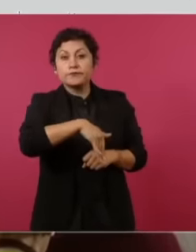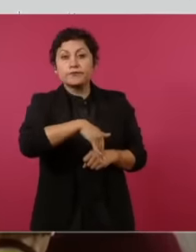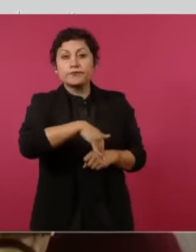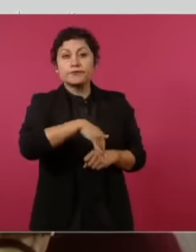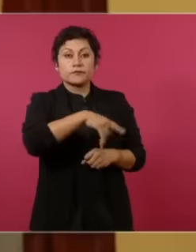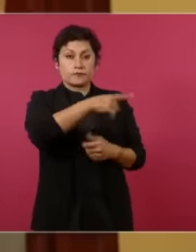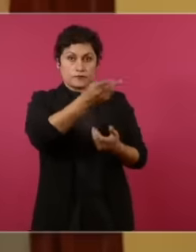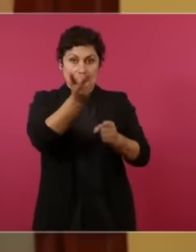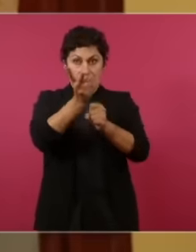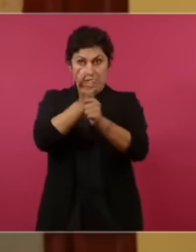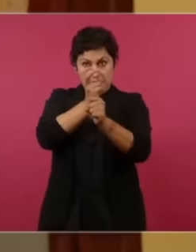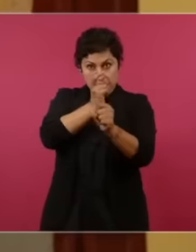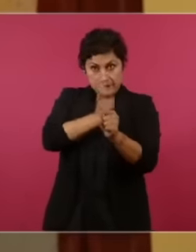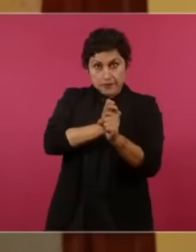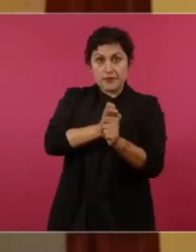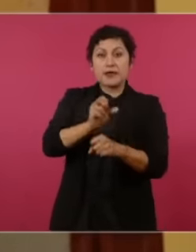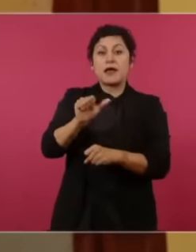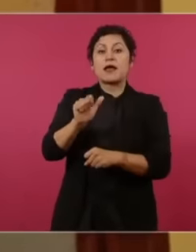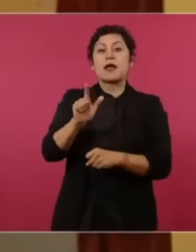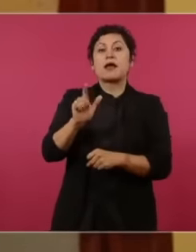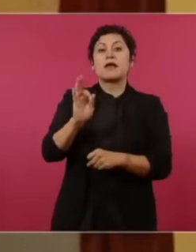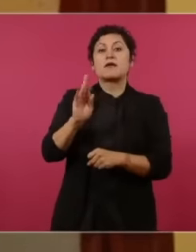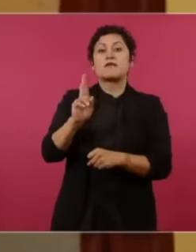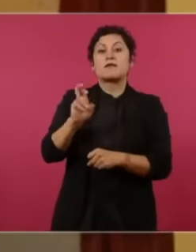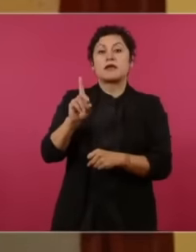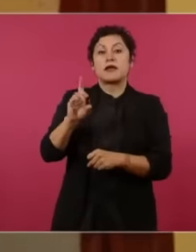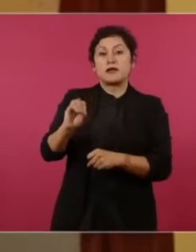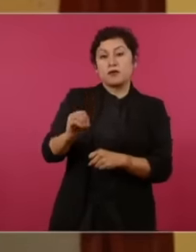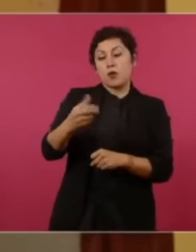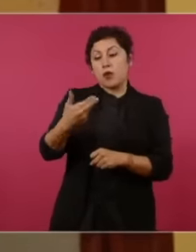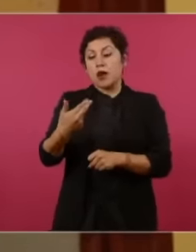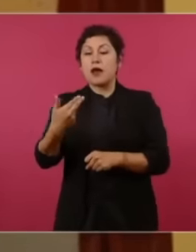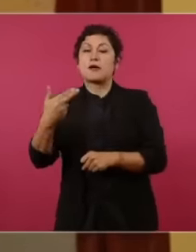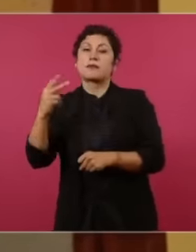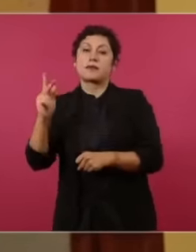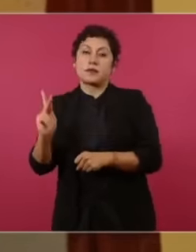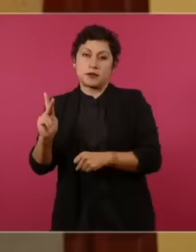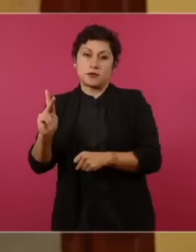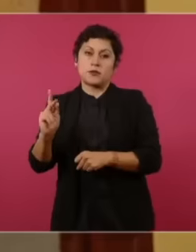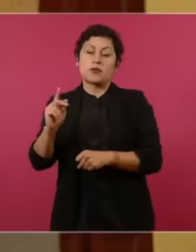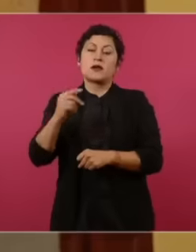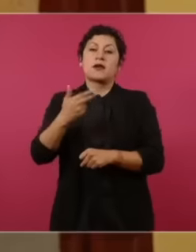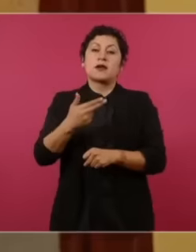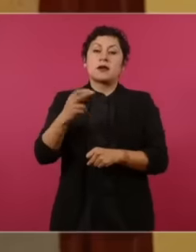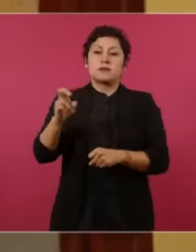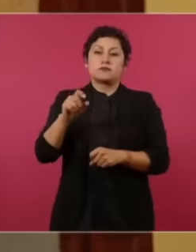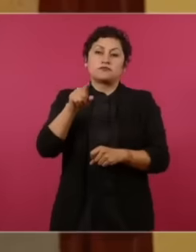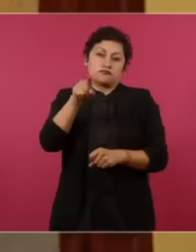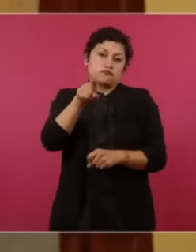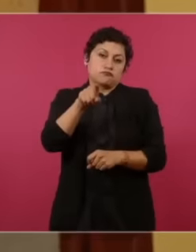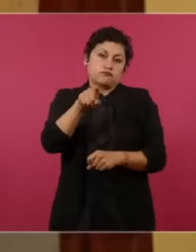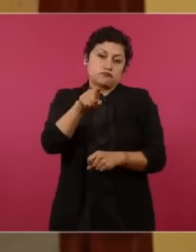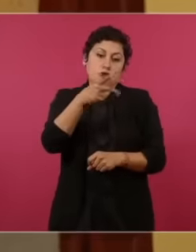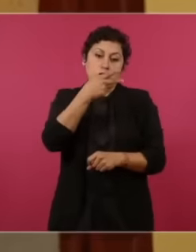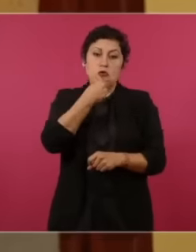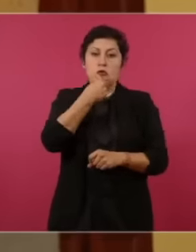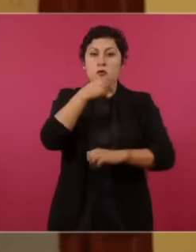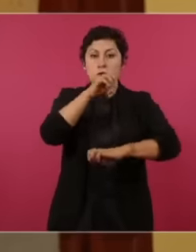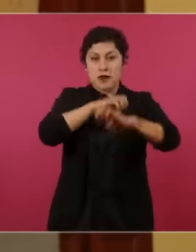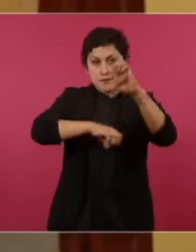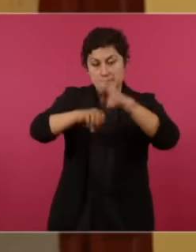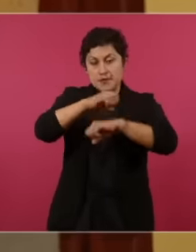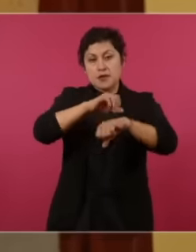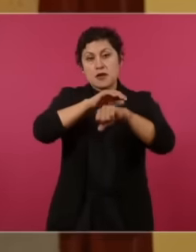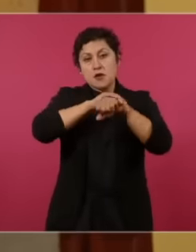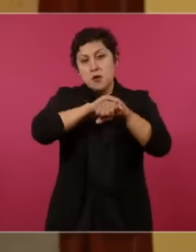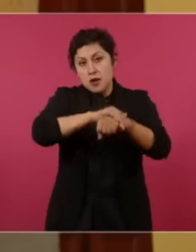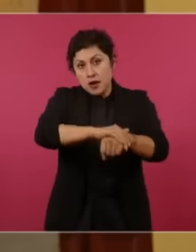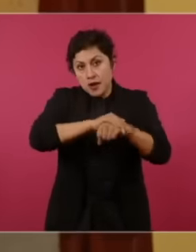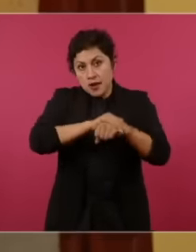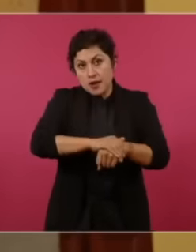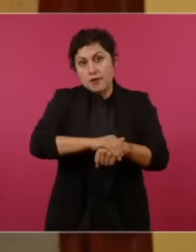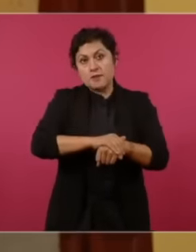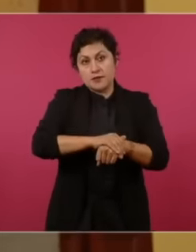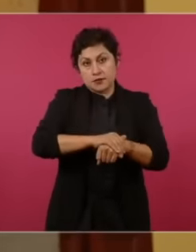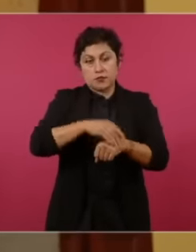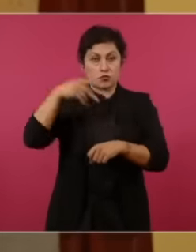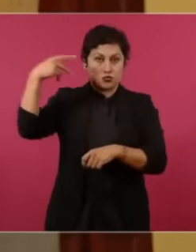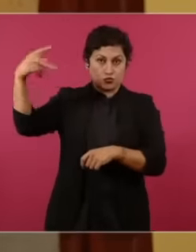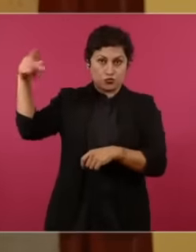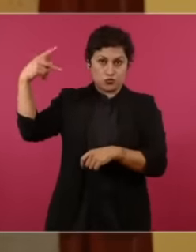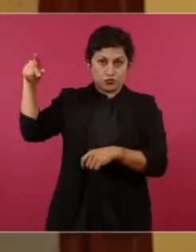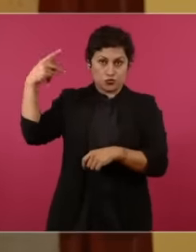J Alfredo is a businessman and is a friend of Roberto Hernández and I take a break